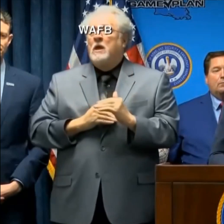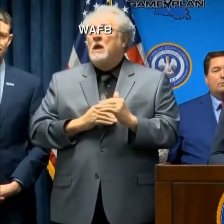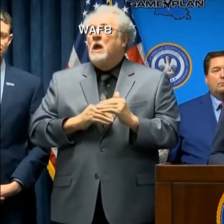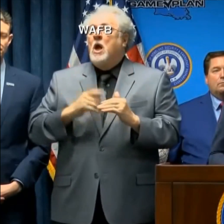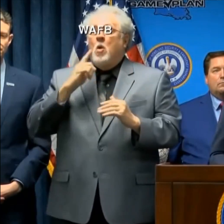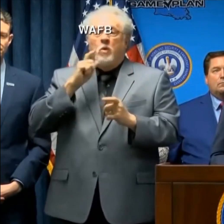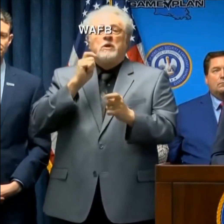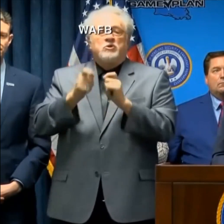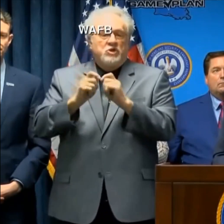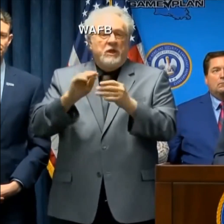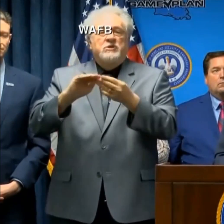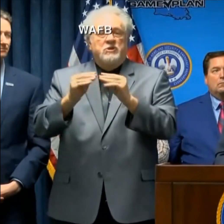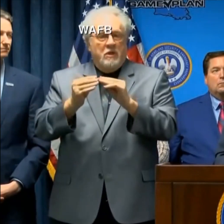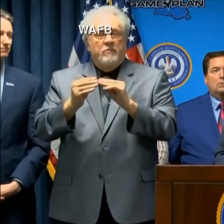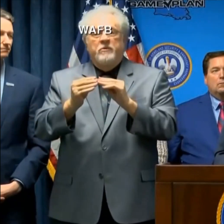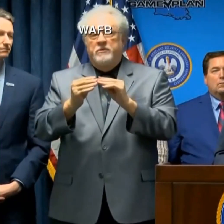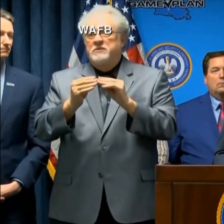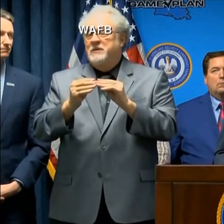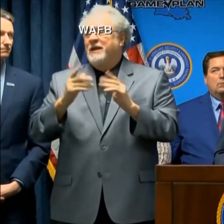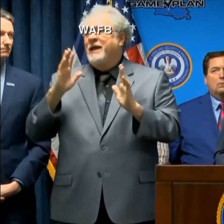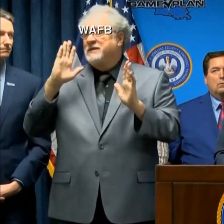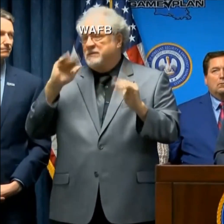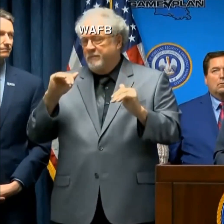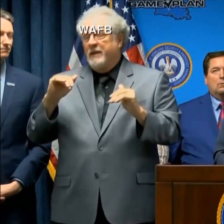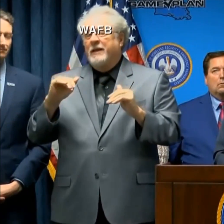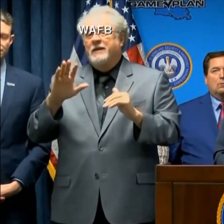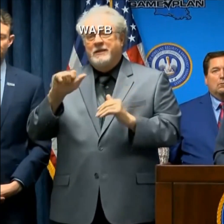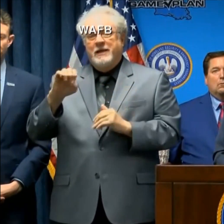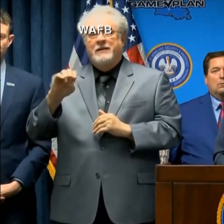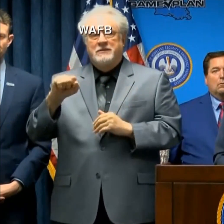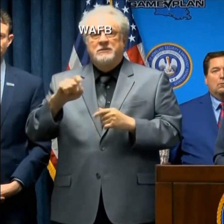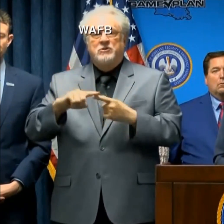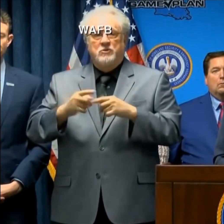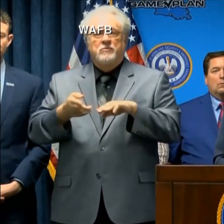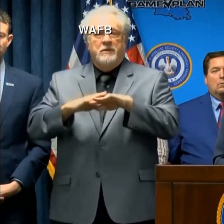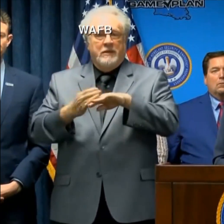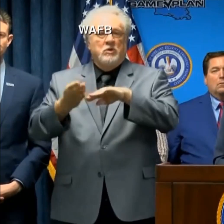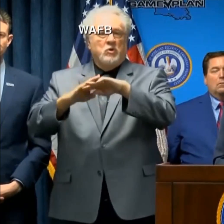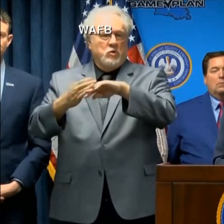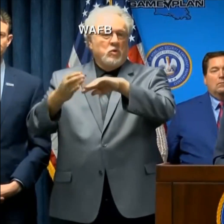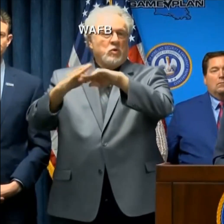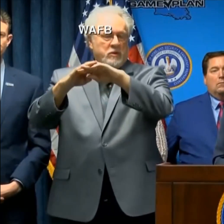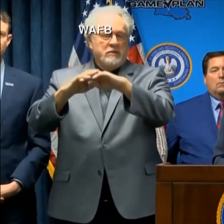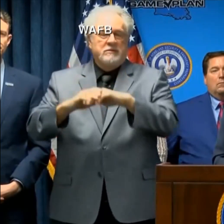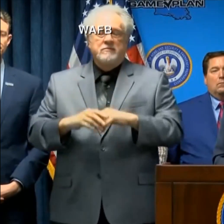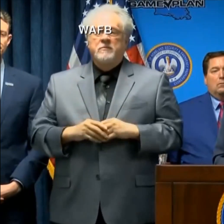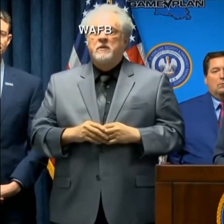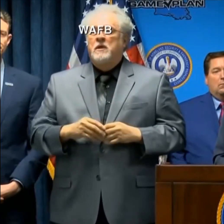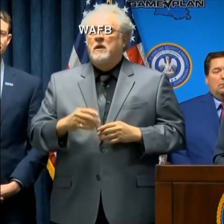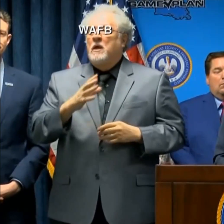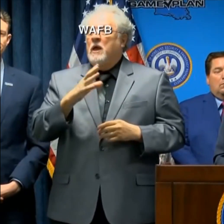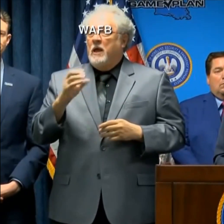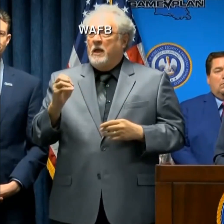we do expect the number of confirmed cases to increase over time that's been